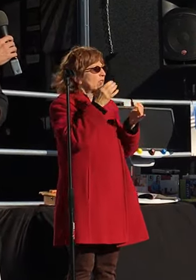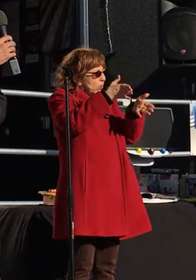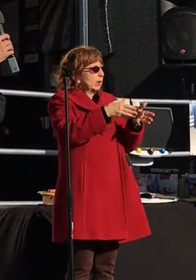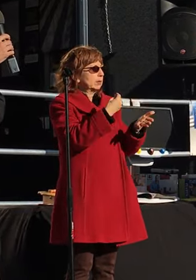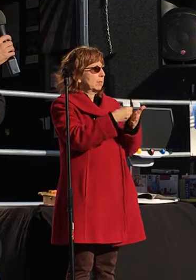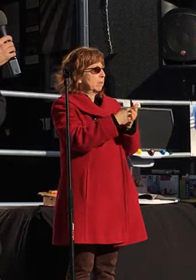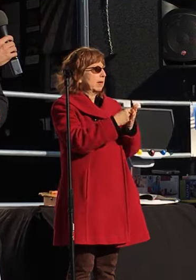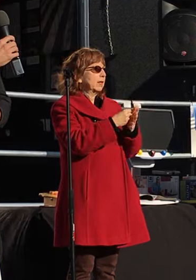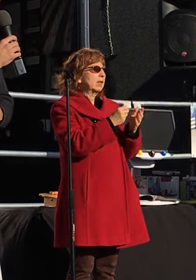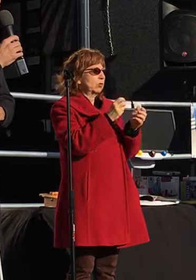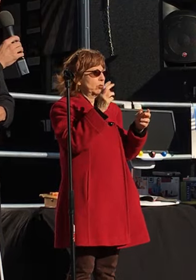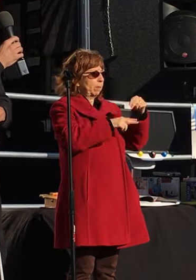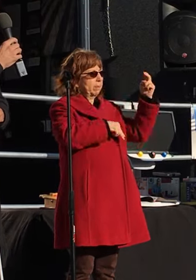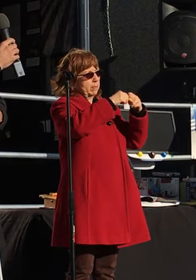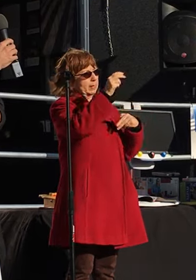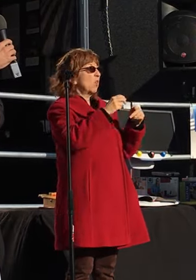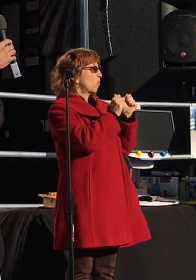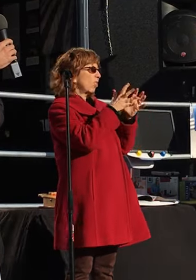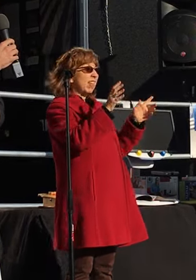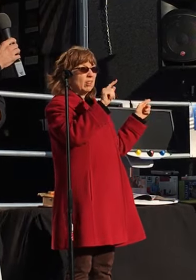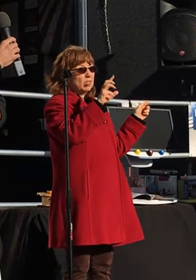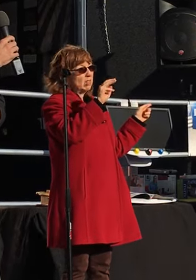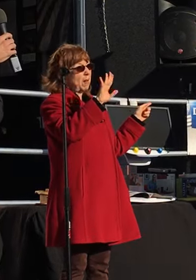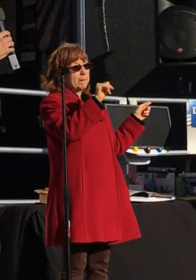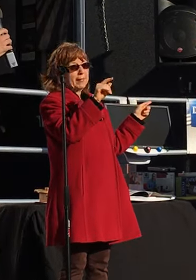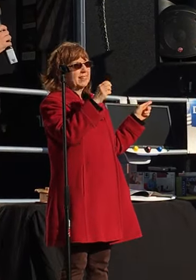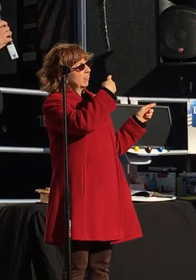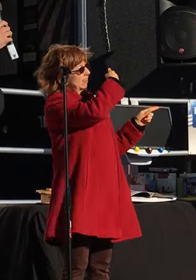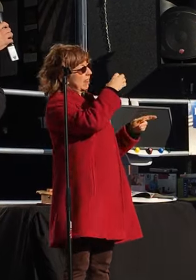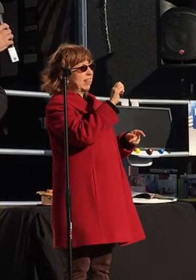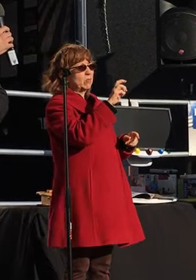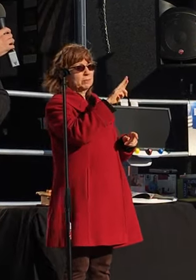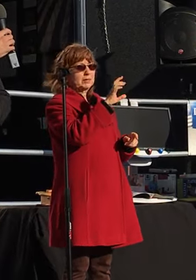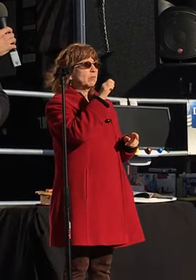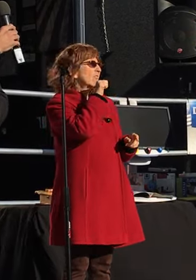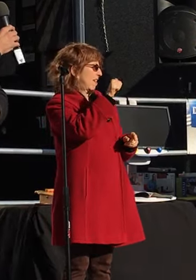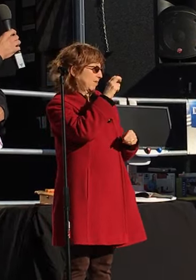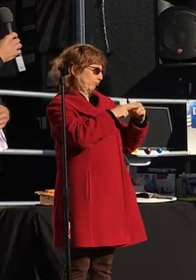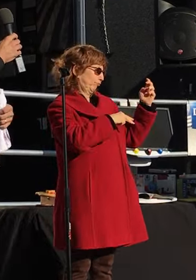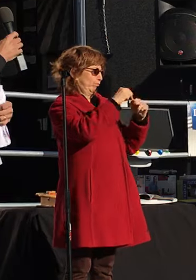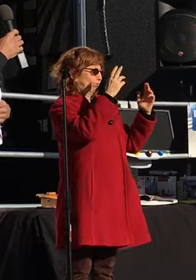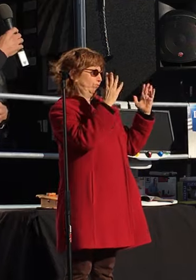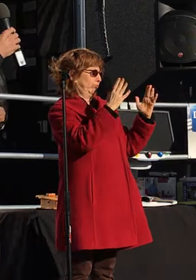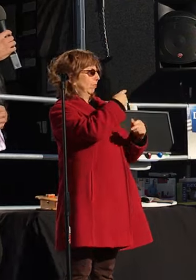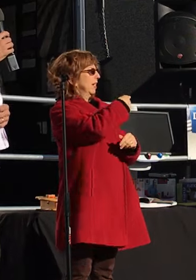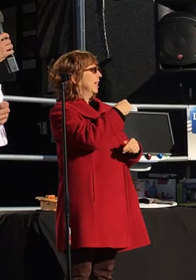and Without Tom Bates the Ed Roberts Campus would not be here. He has been a really great Mayor and I've always wanted to do something important to